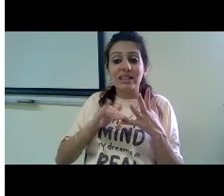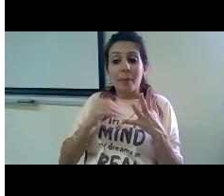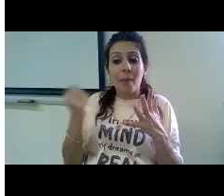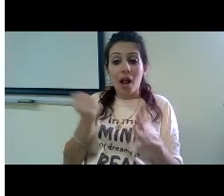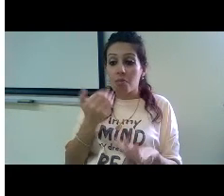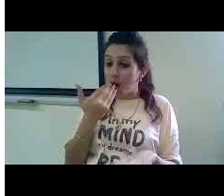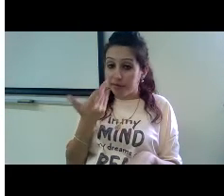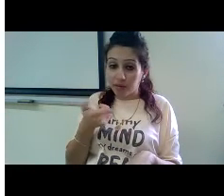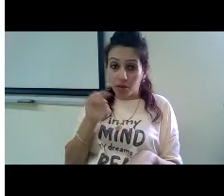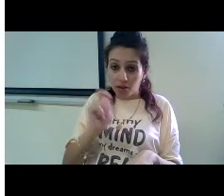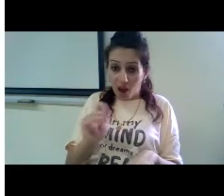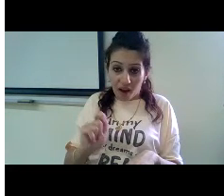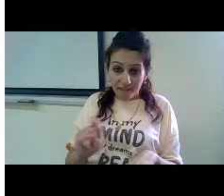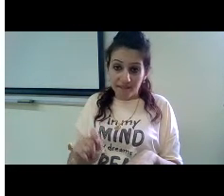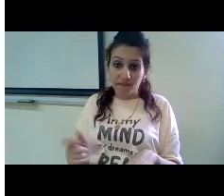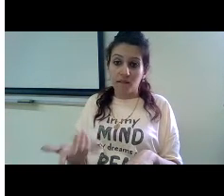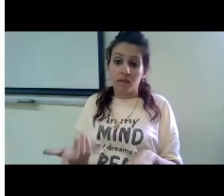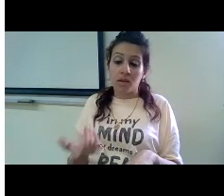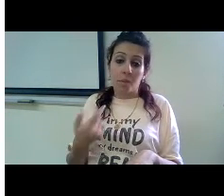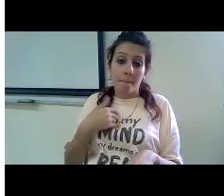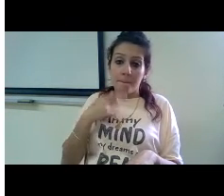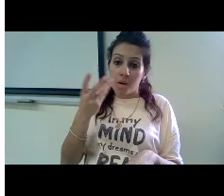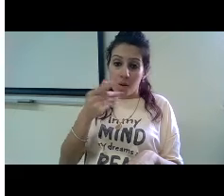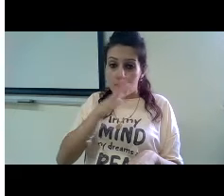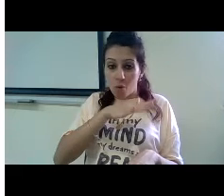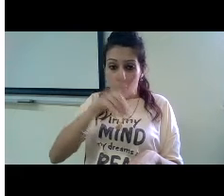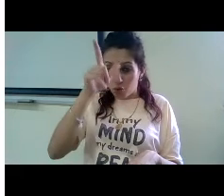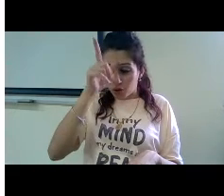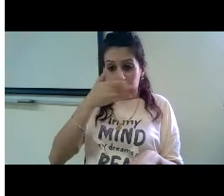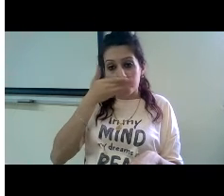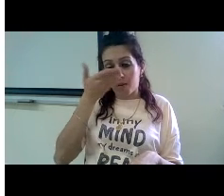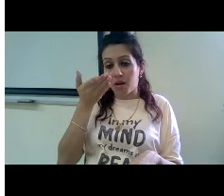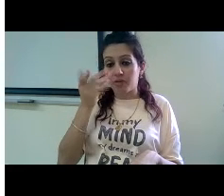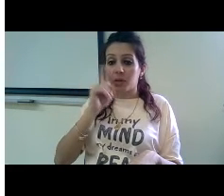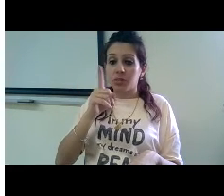them on curriculum, there is no country in Europe that